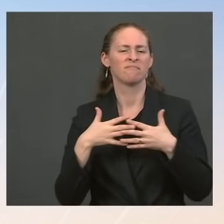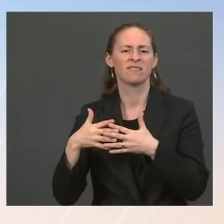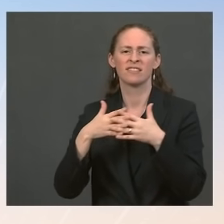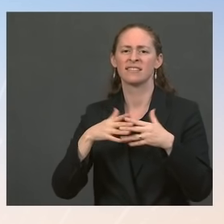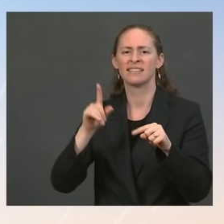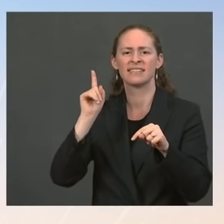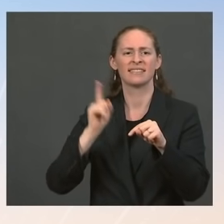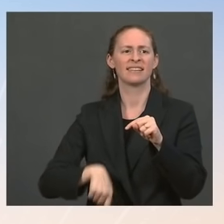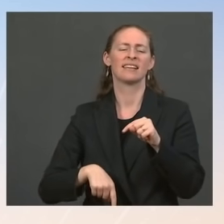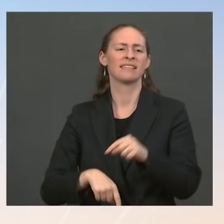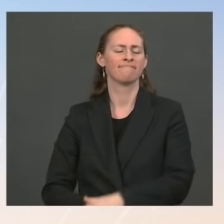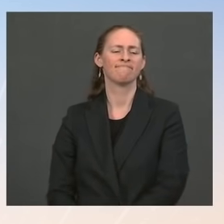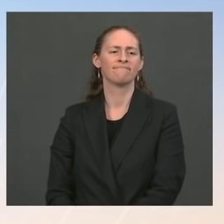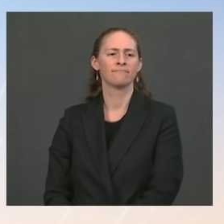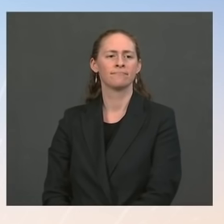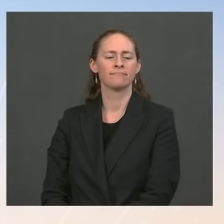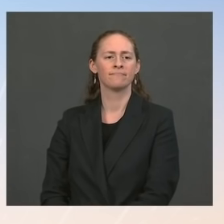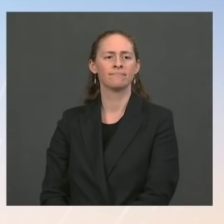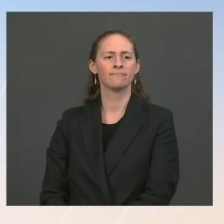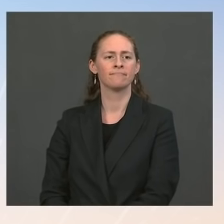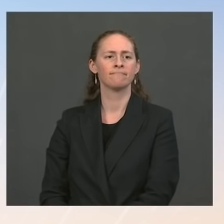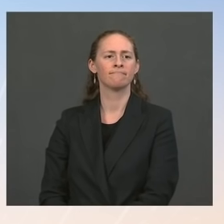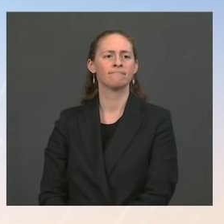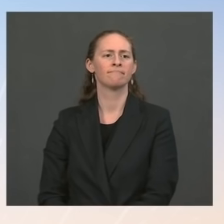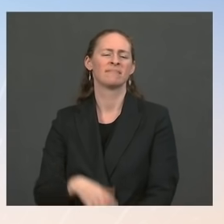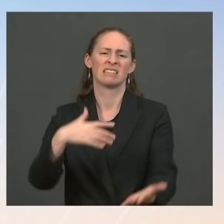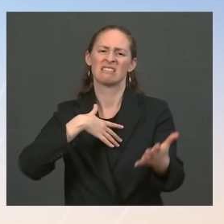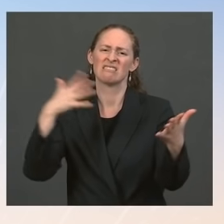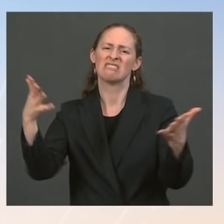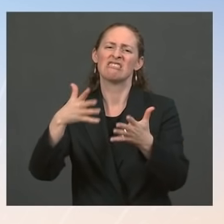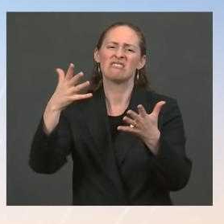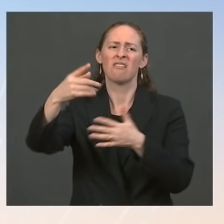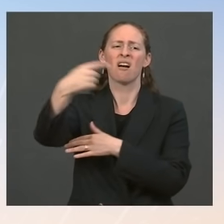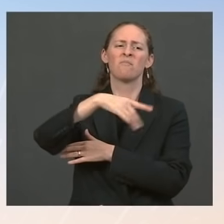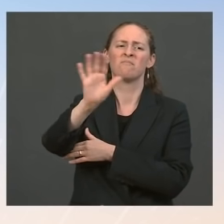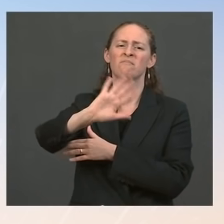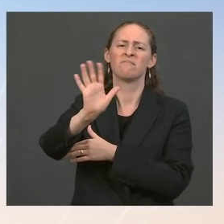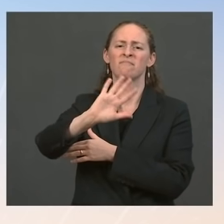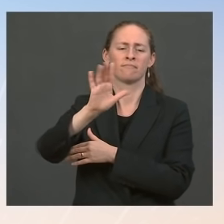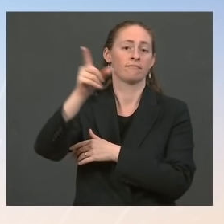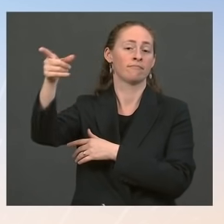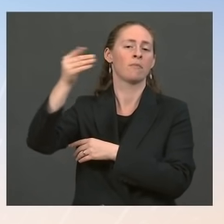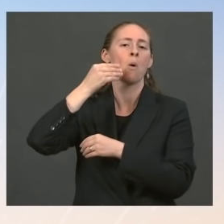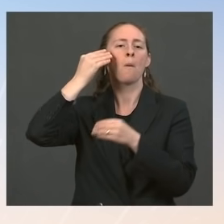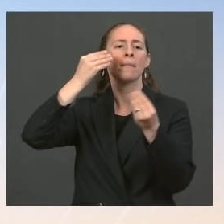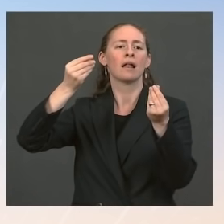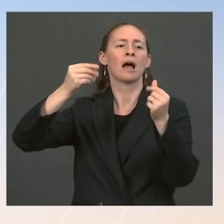that have been put in place. Obviously, our Department of Homeland Security continues to prepare in any scenario